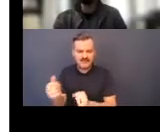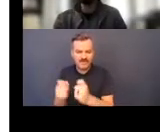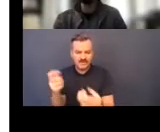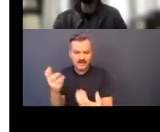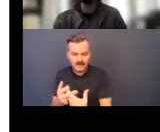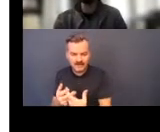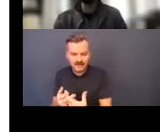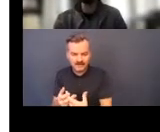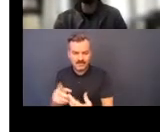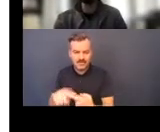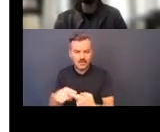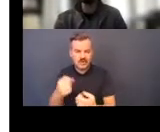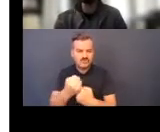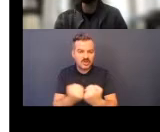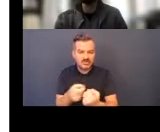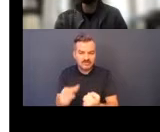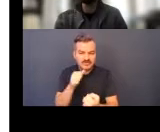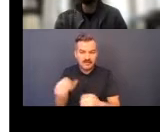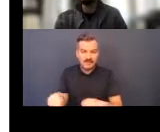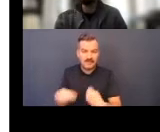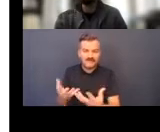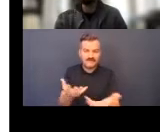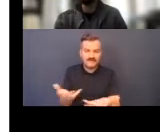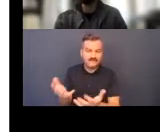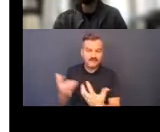to a structure that does not proceed from there and body experience.